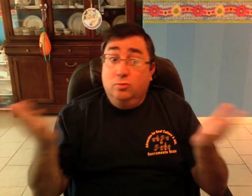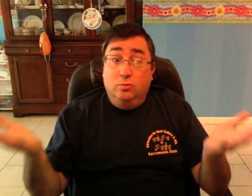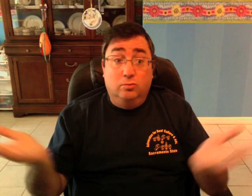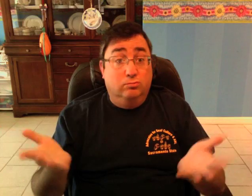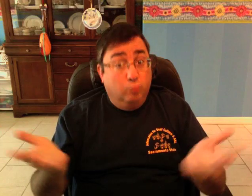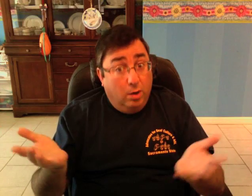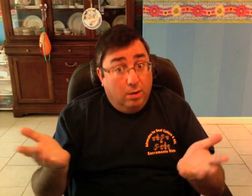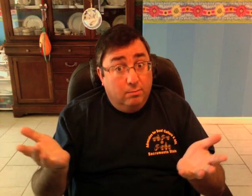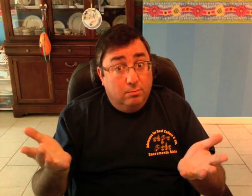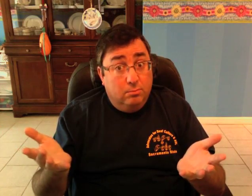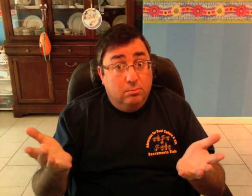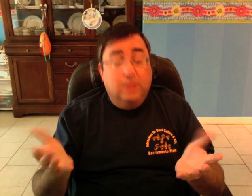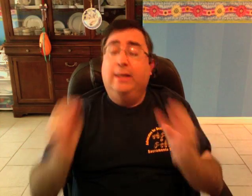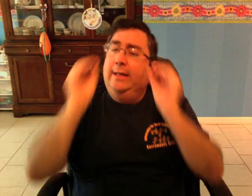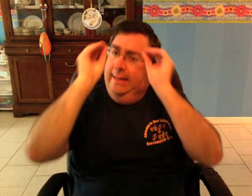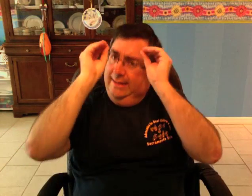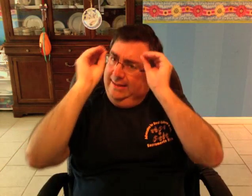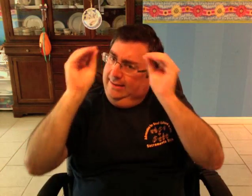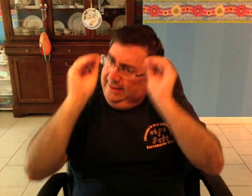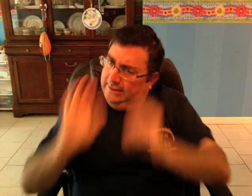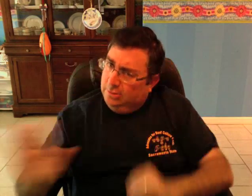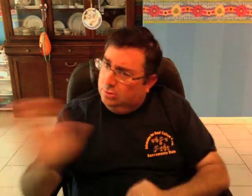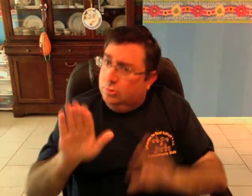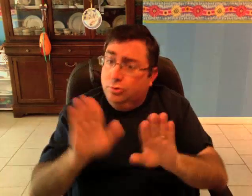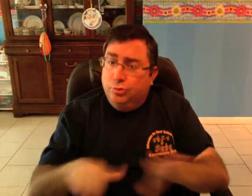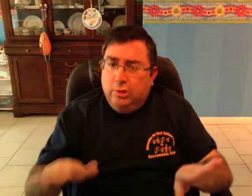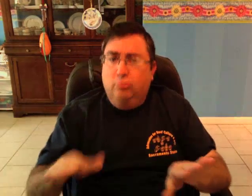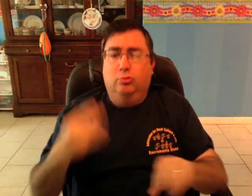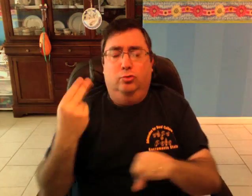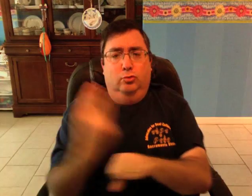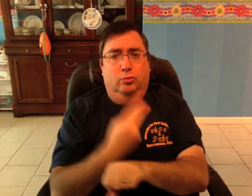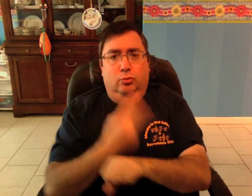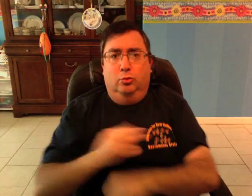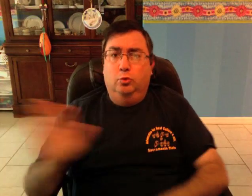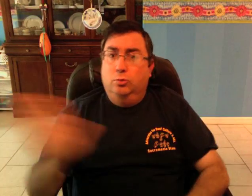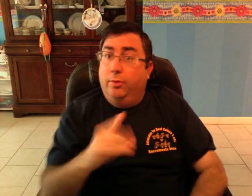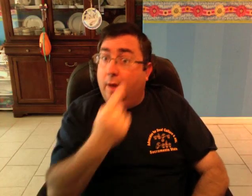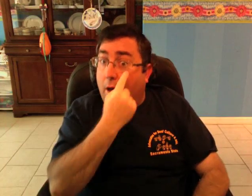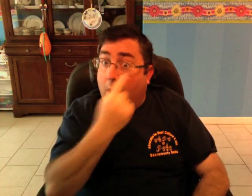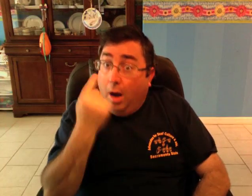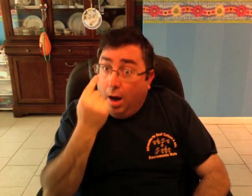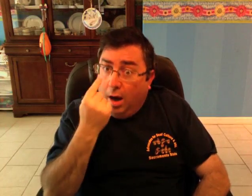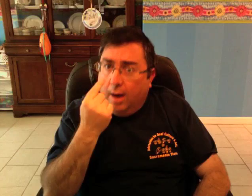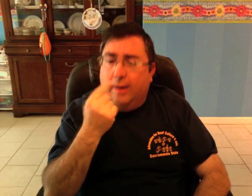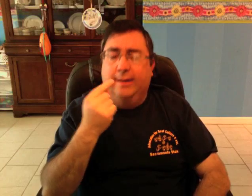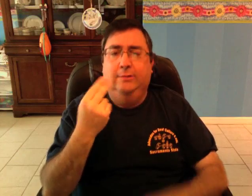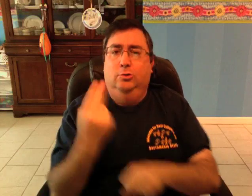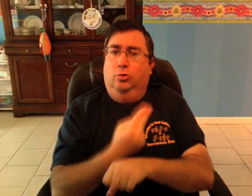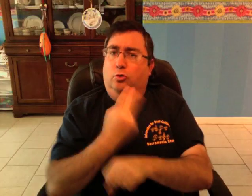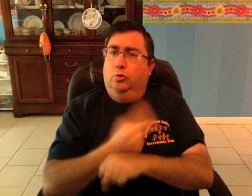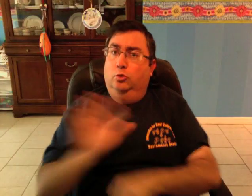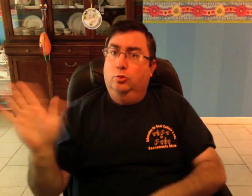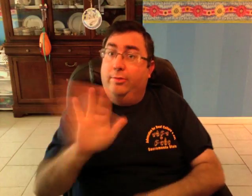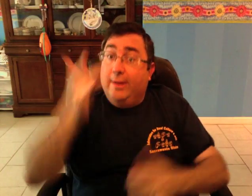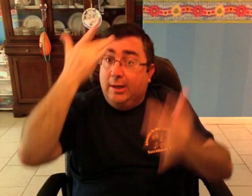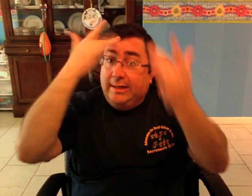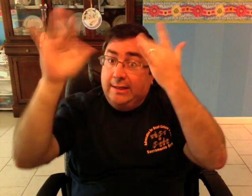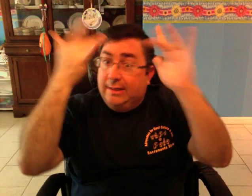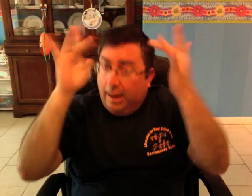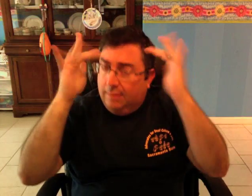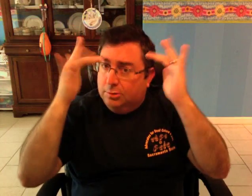to teach their children to use their EYES and their INTELLIGENCE